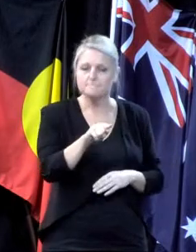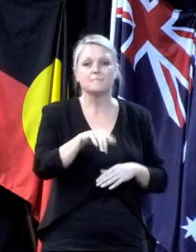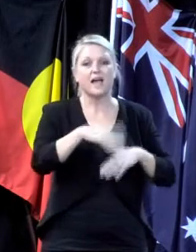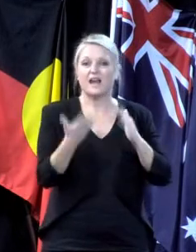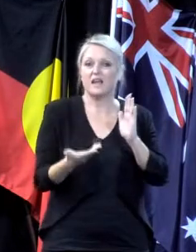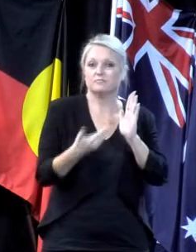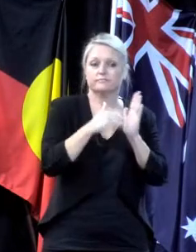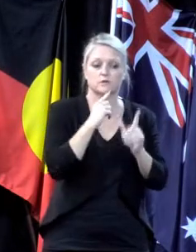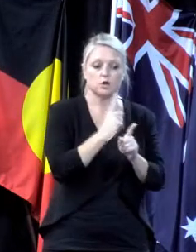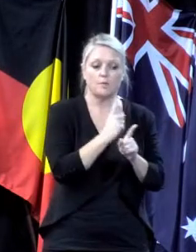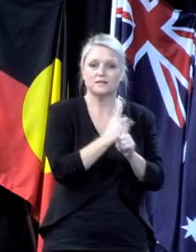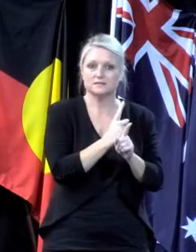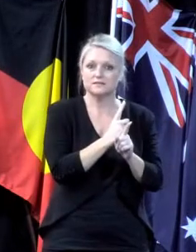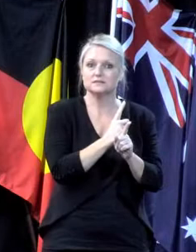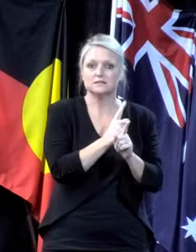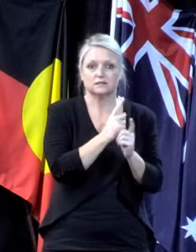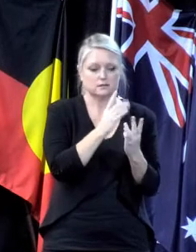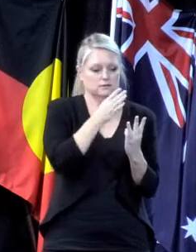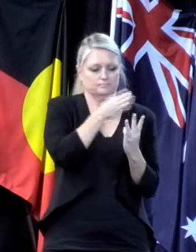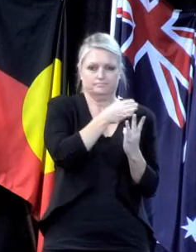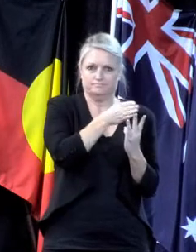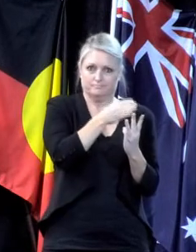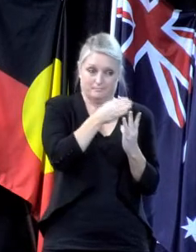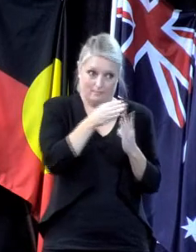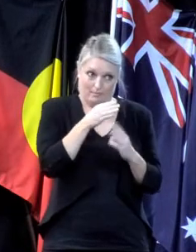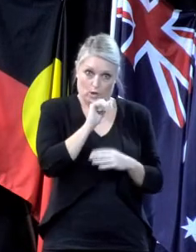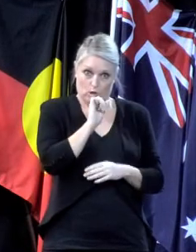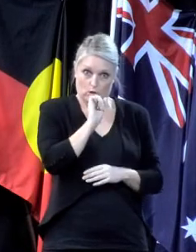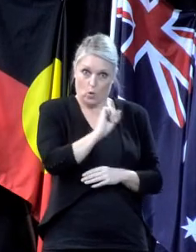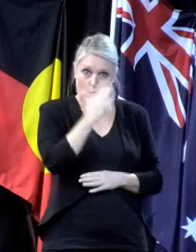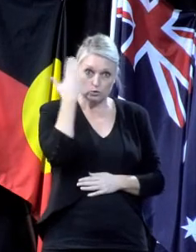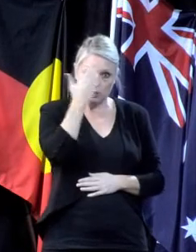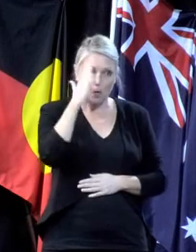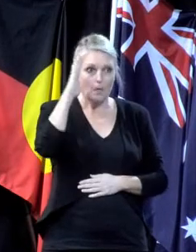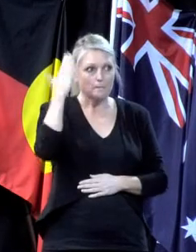whether you had experienced situations of parents of children